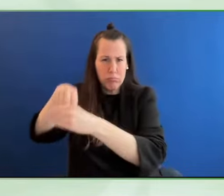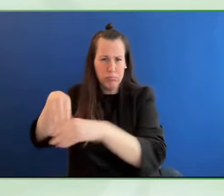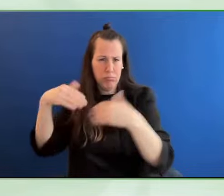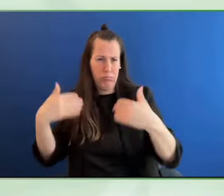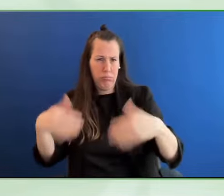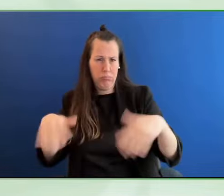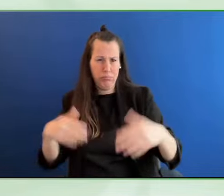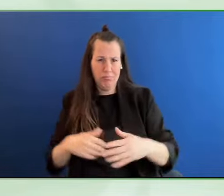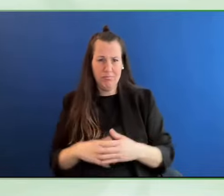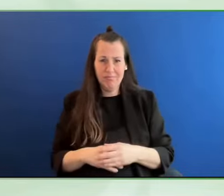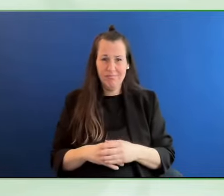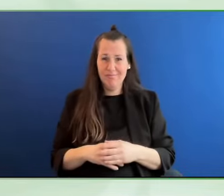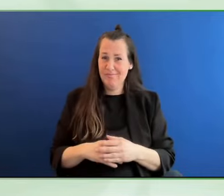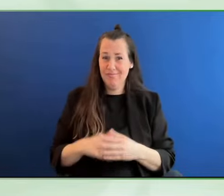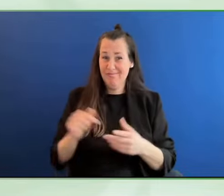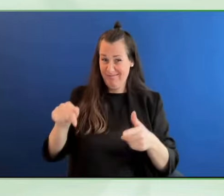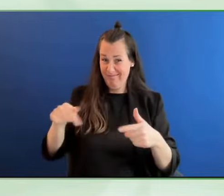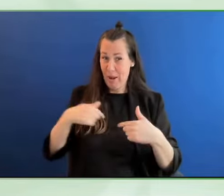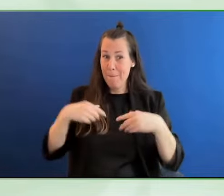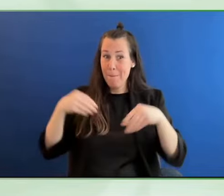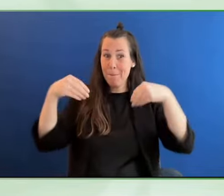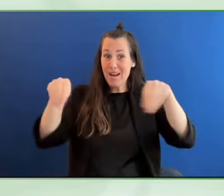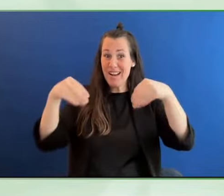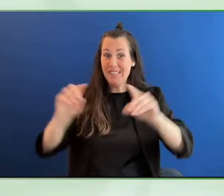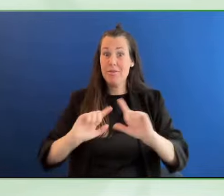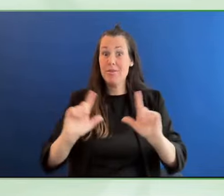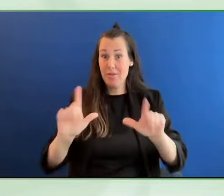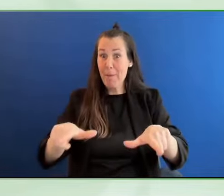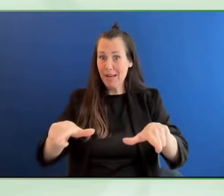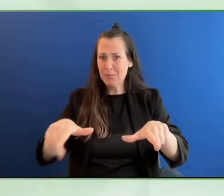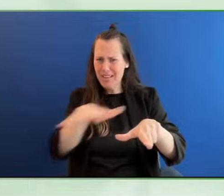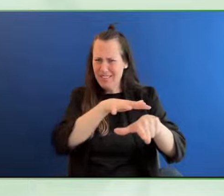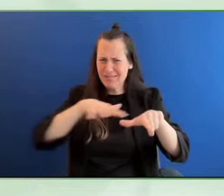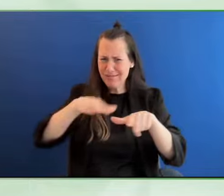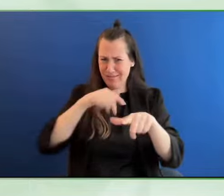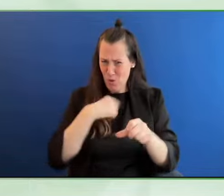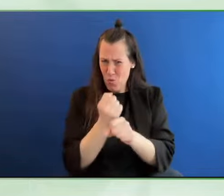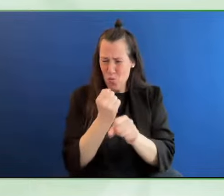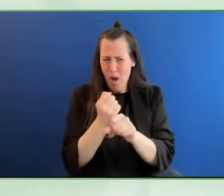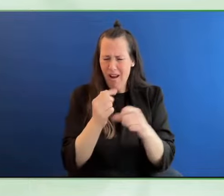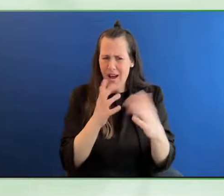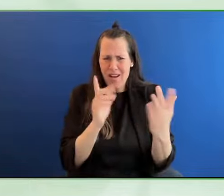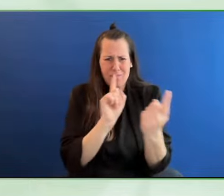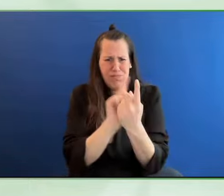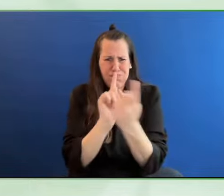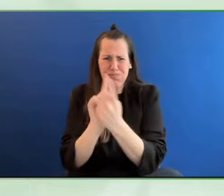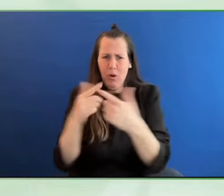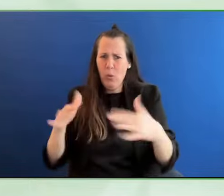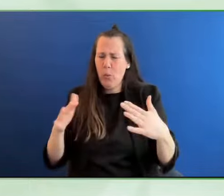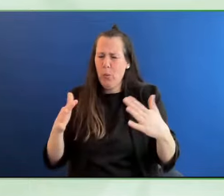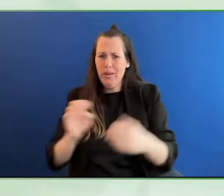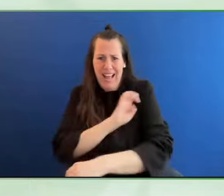is doing, both internally and in your service offerings.